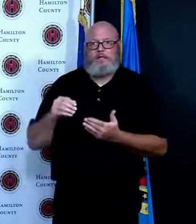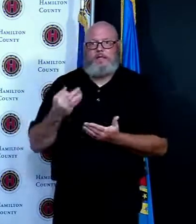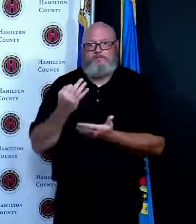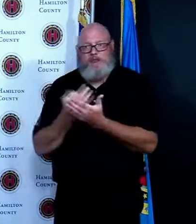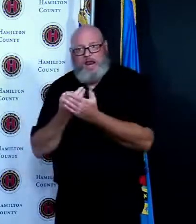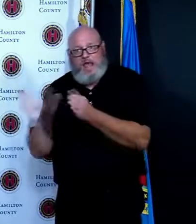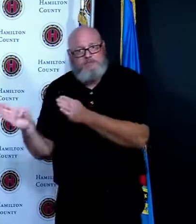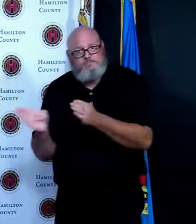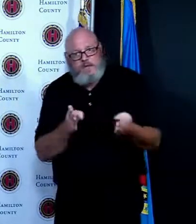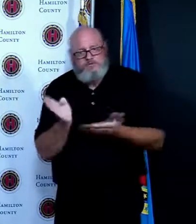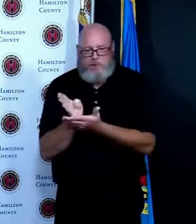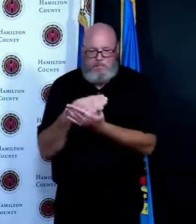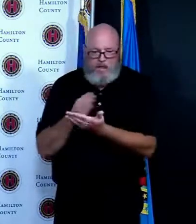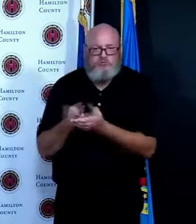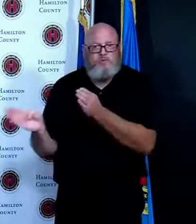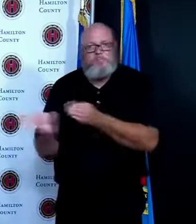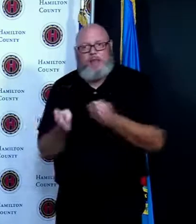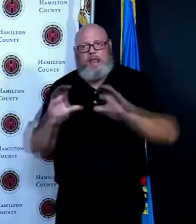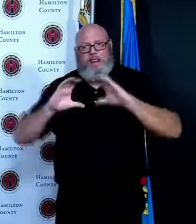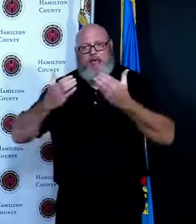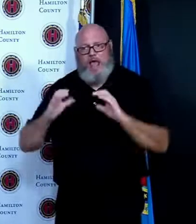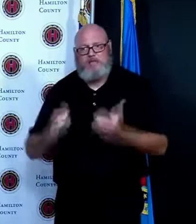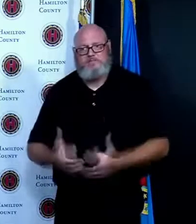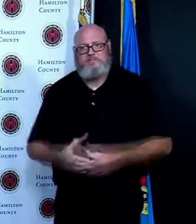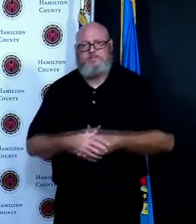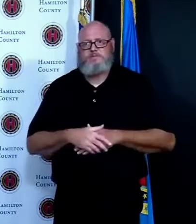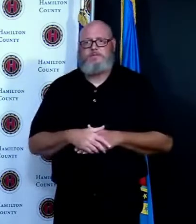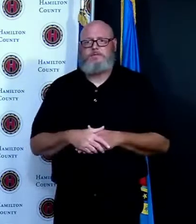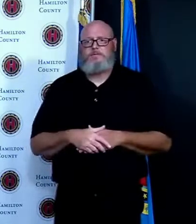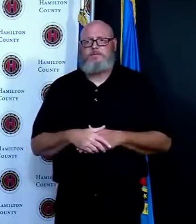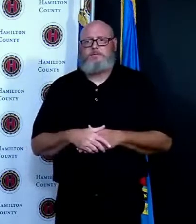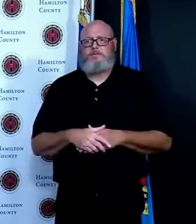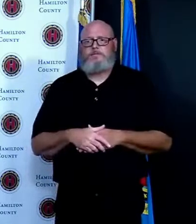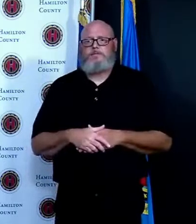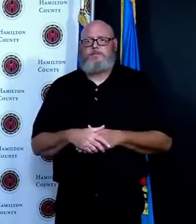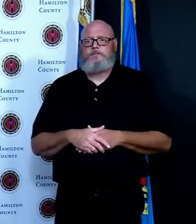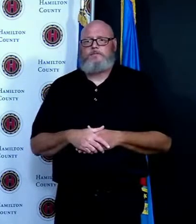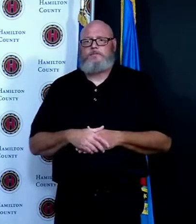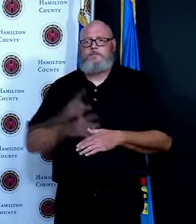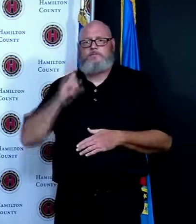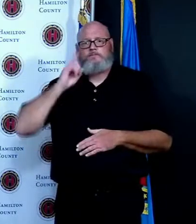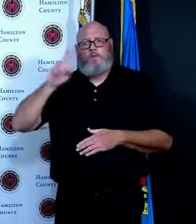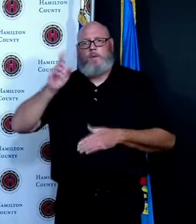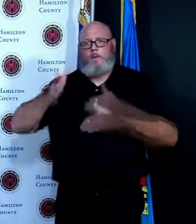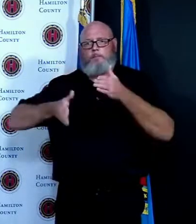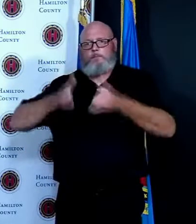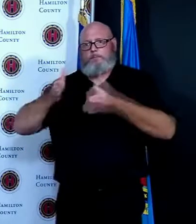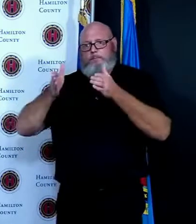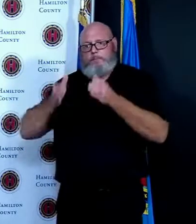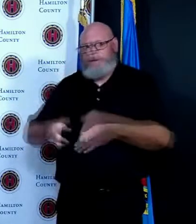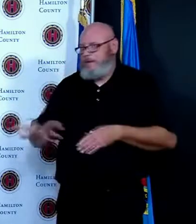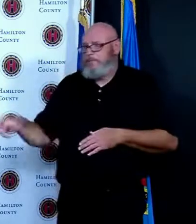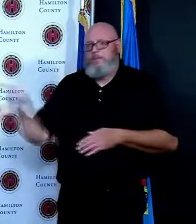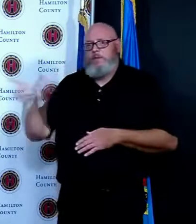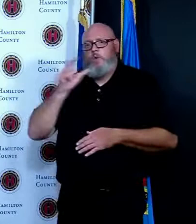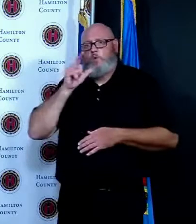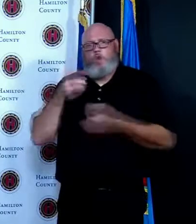two two residents that again have lost their job due to Covid this will help them find jobs that are out there and we are working with several